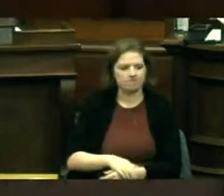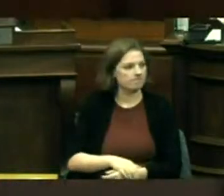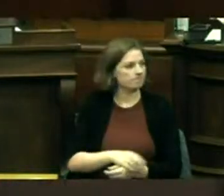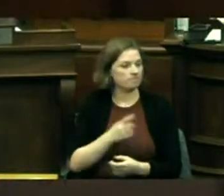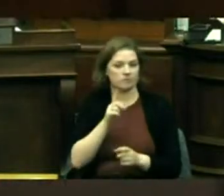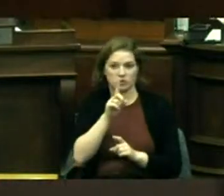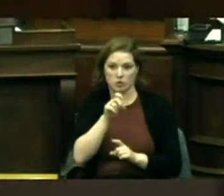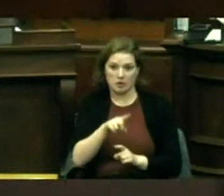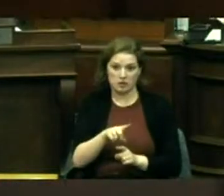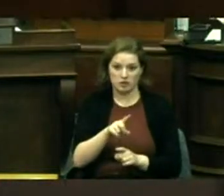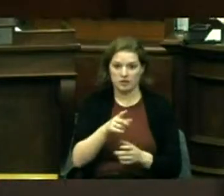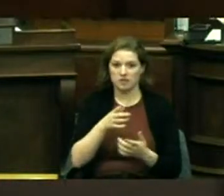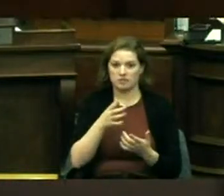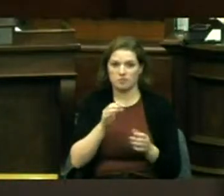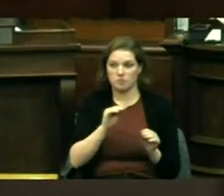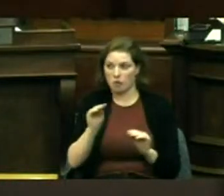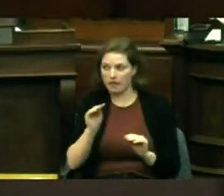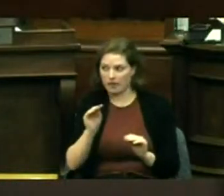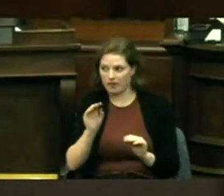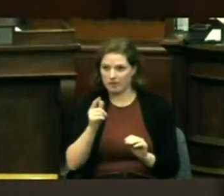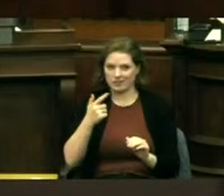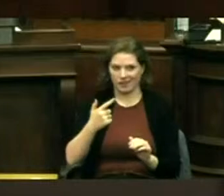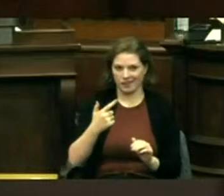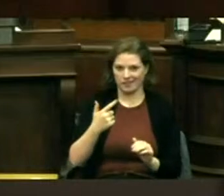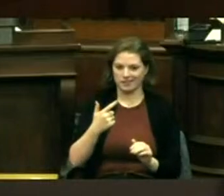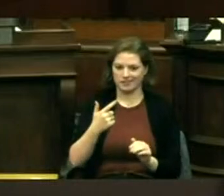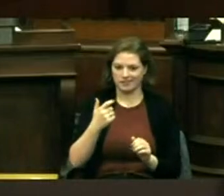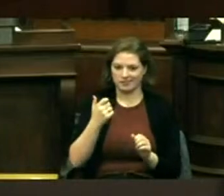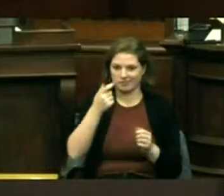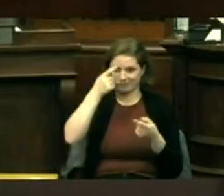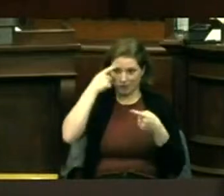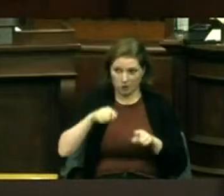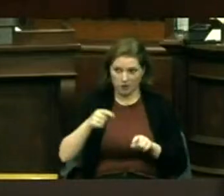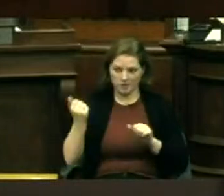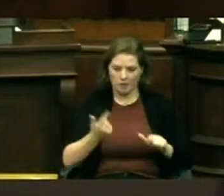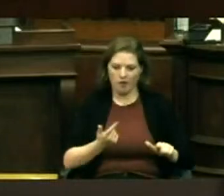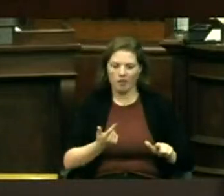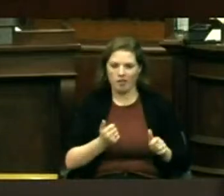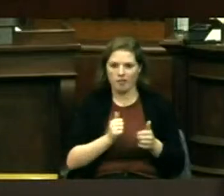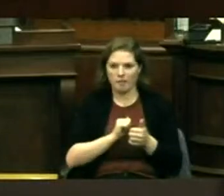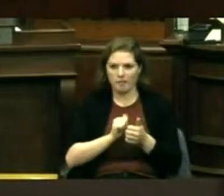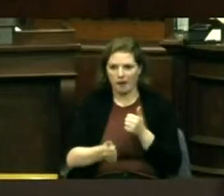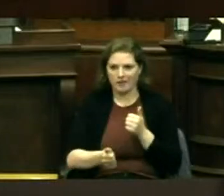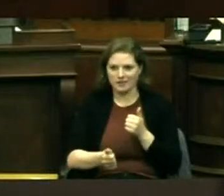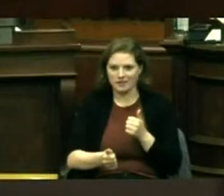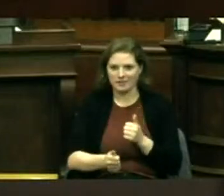provide that in writing. Thank you. Any additional questions?